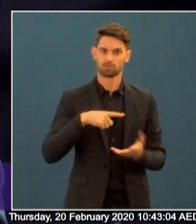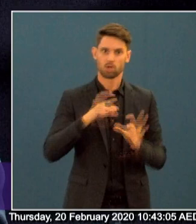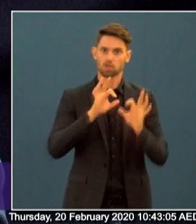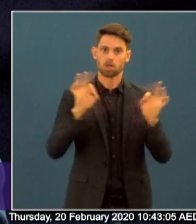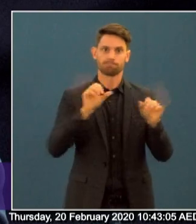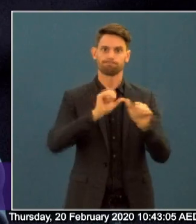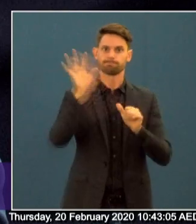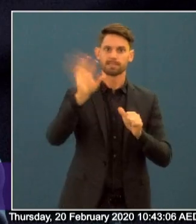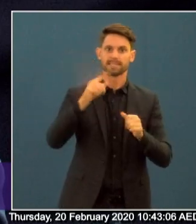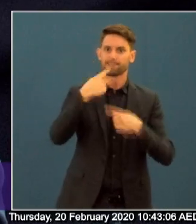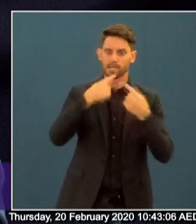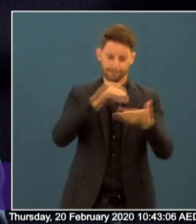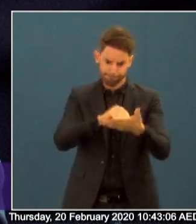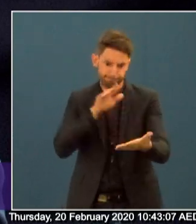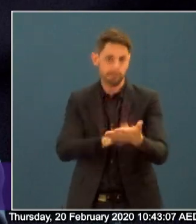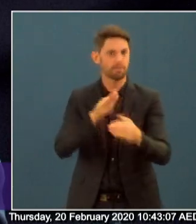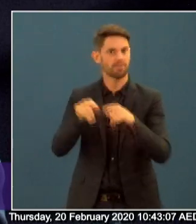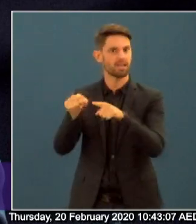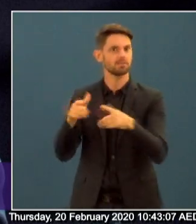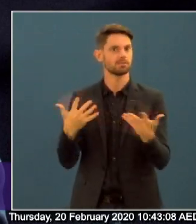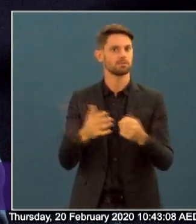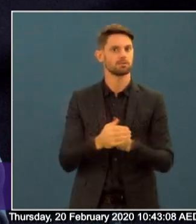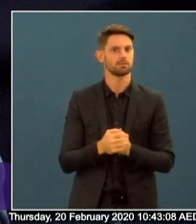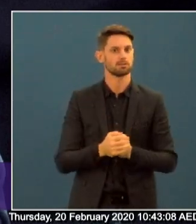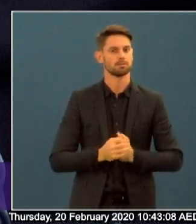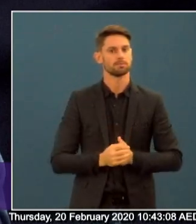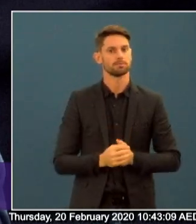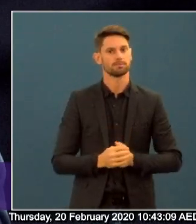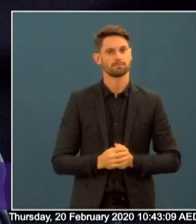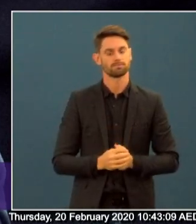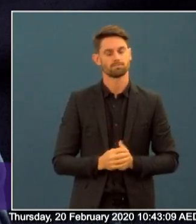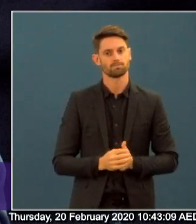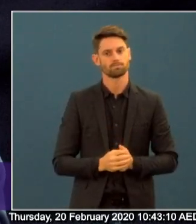So what are the primary sources of data in Australia? Do we start with something as simple as